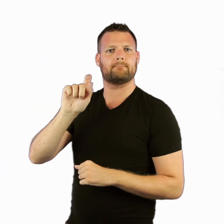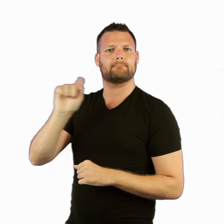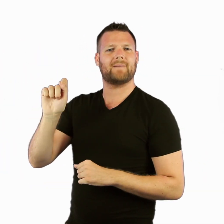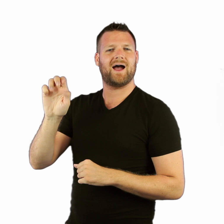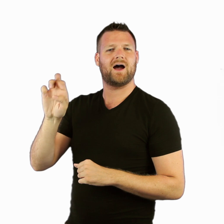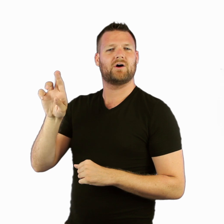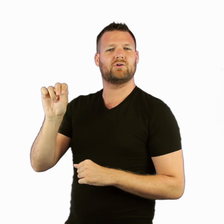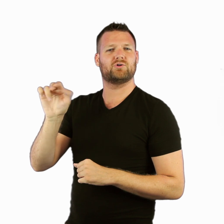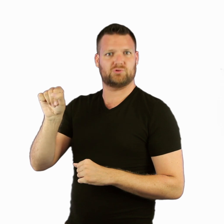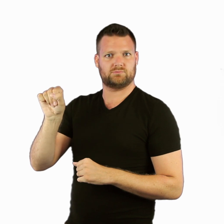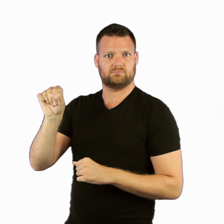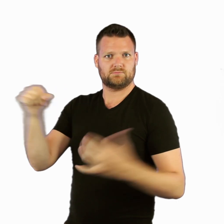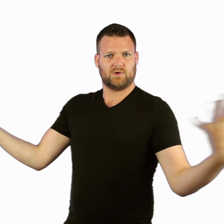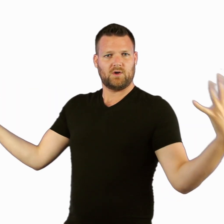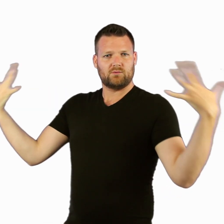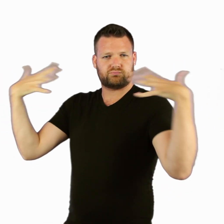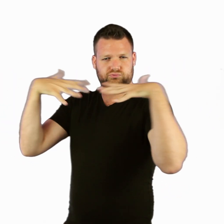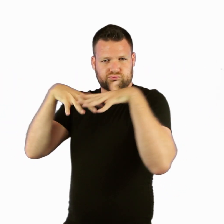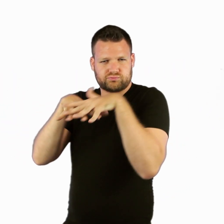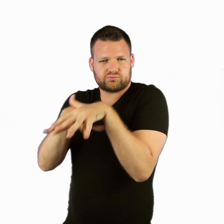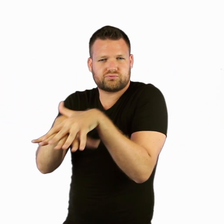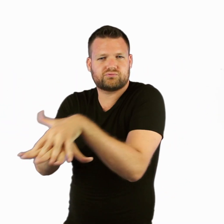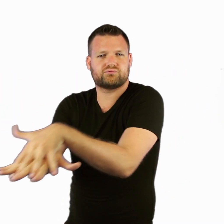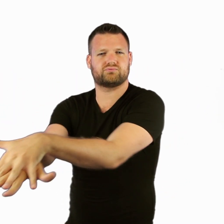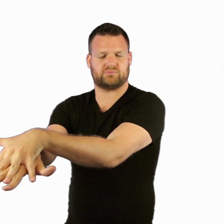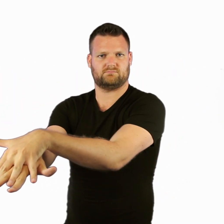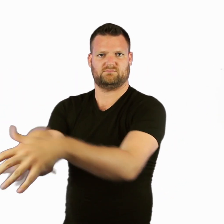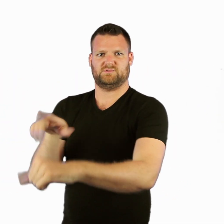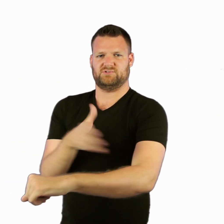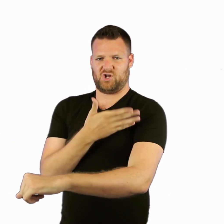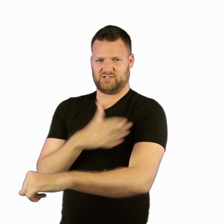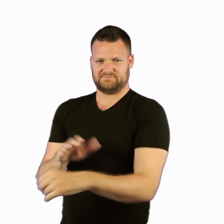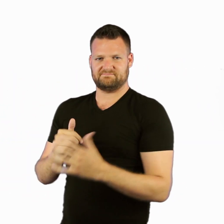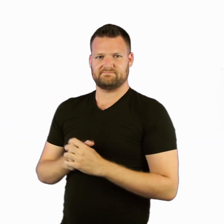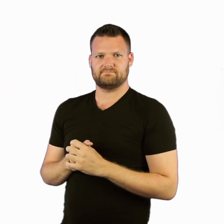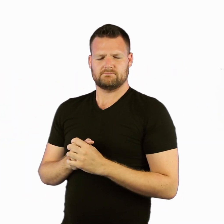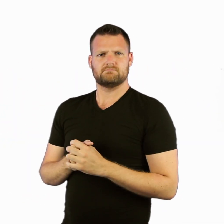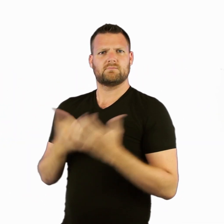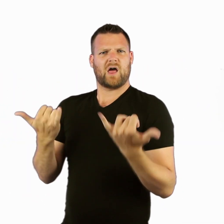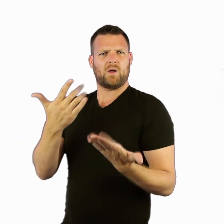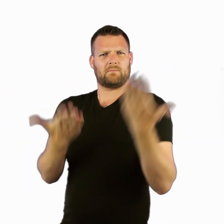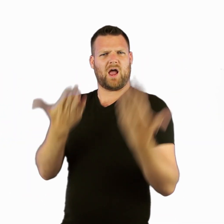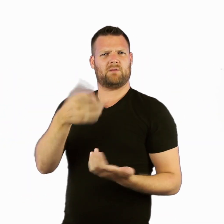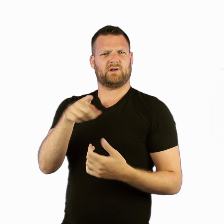with specific linguistic characteristics along with specific language patterns.